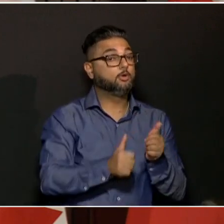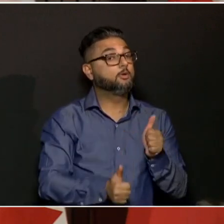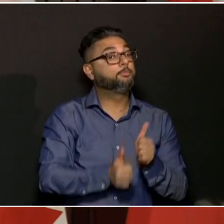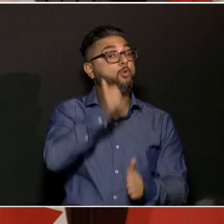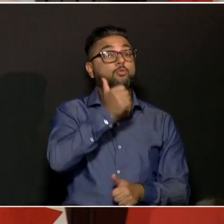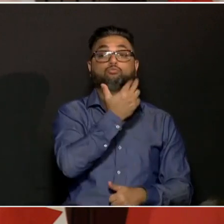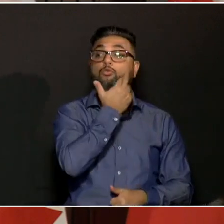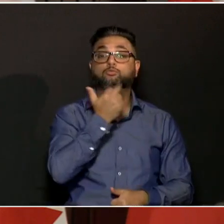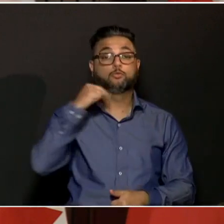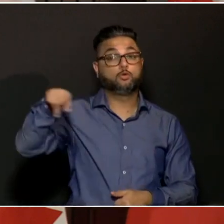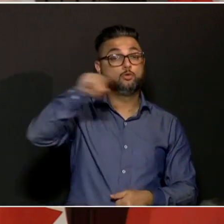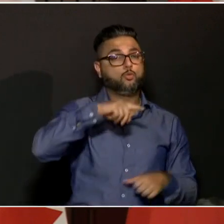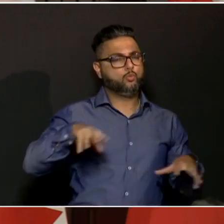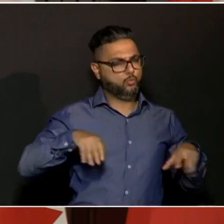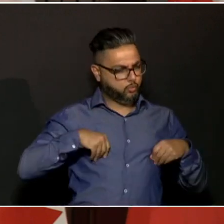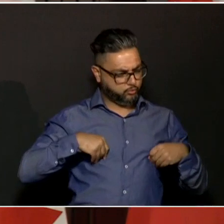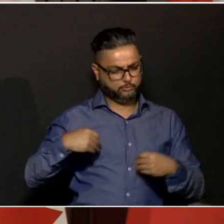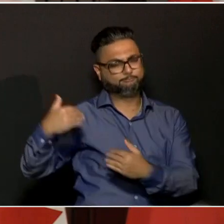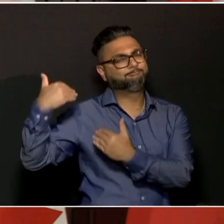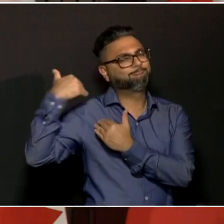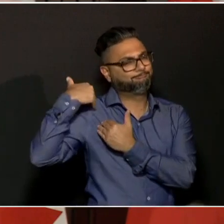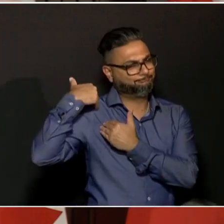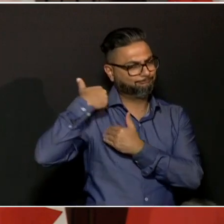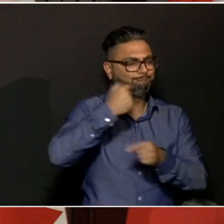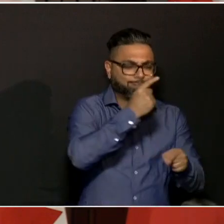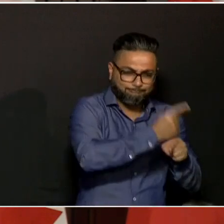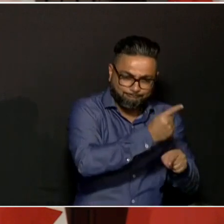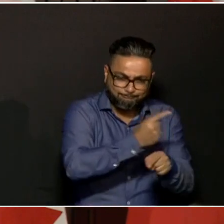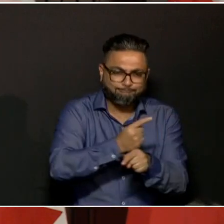Vast majority of restaurant owners have been responsible